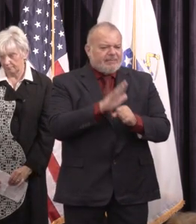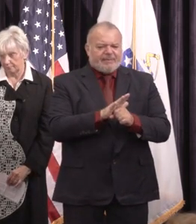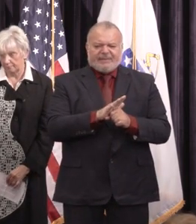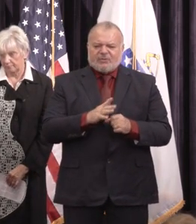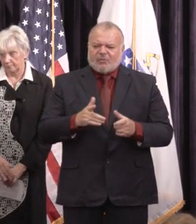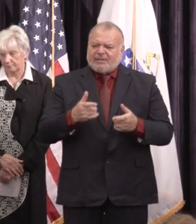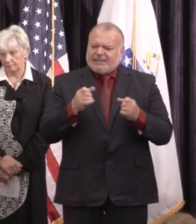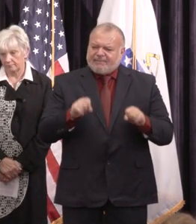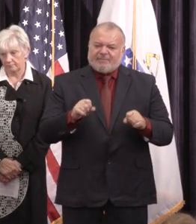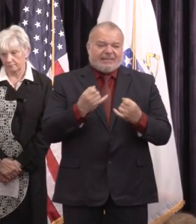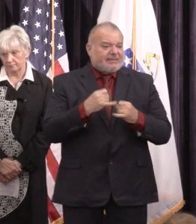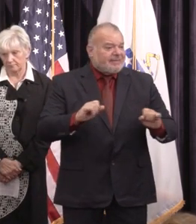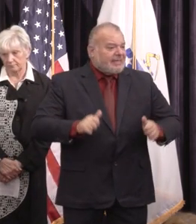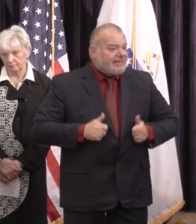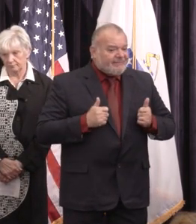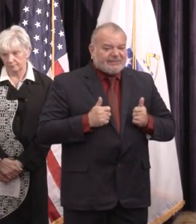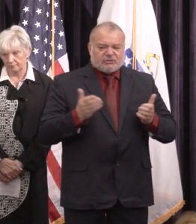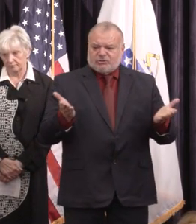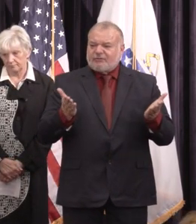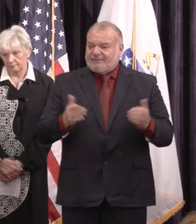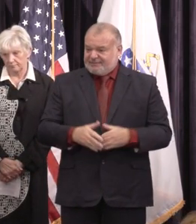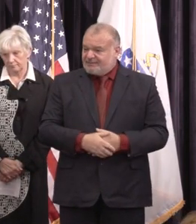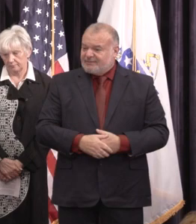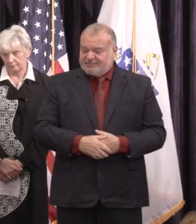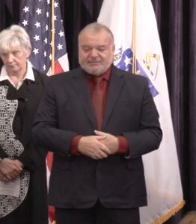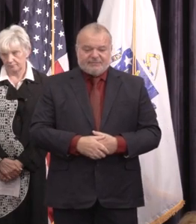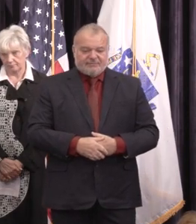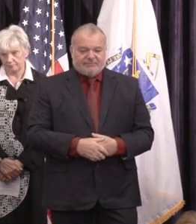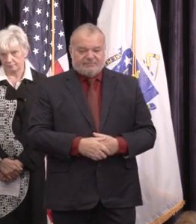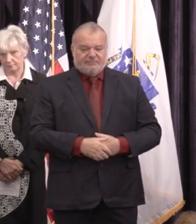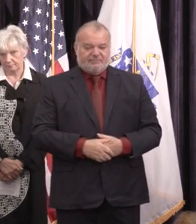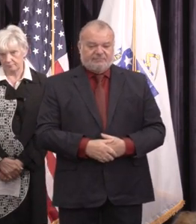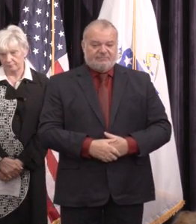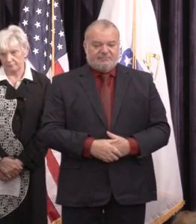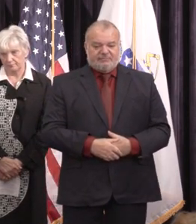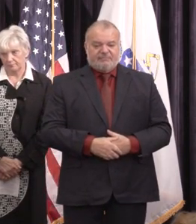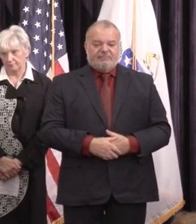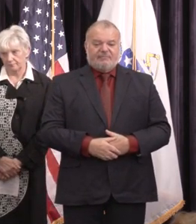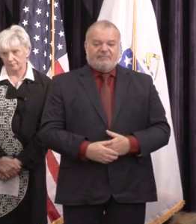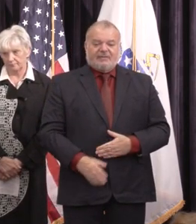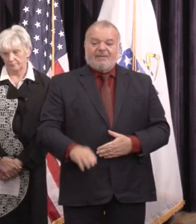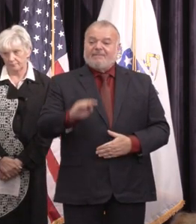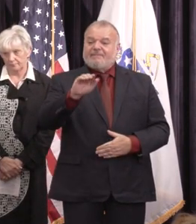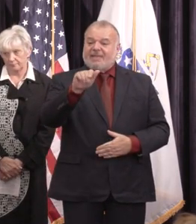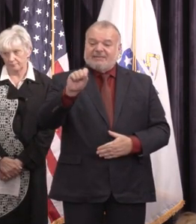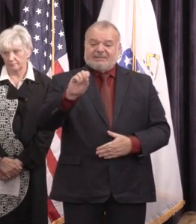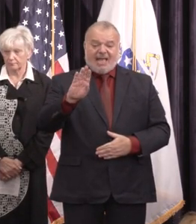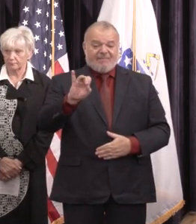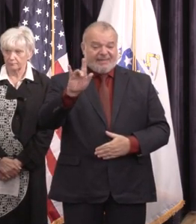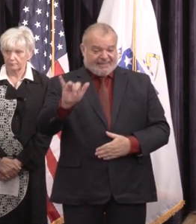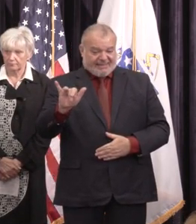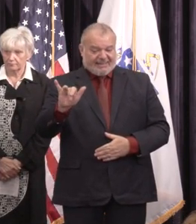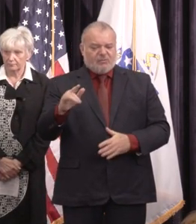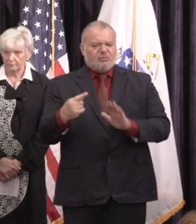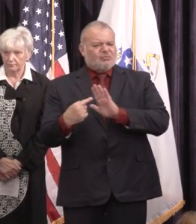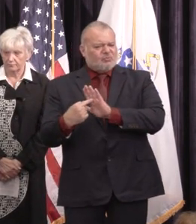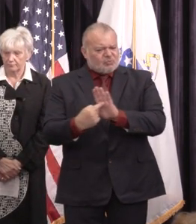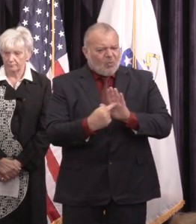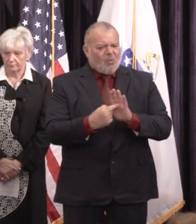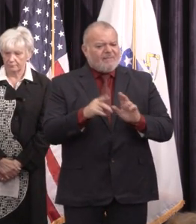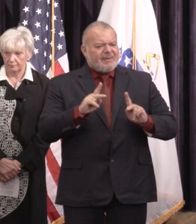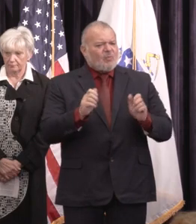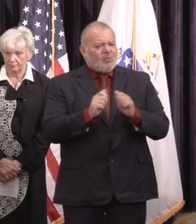MassAbility conveys the message that employees with disabilities have unique mind sets and